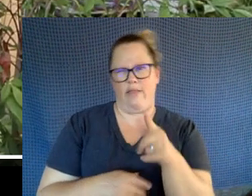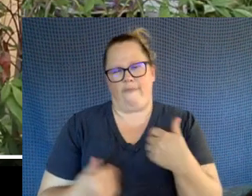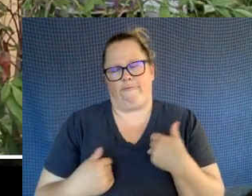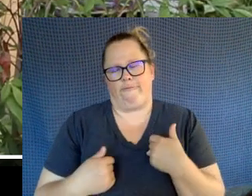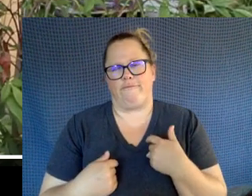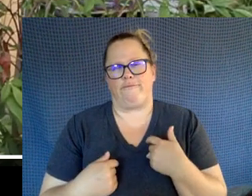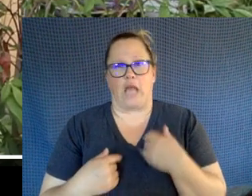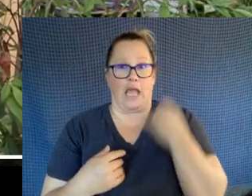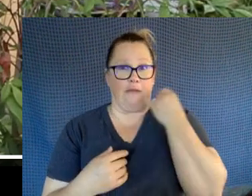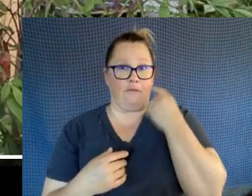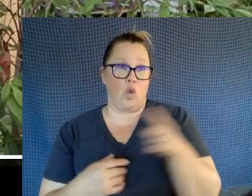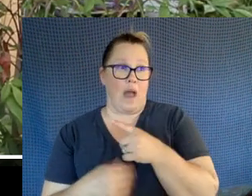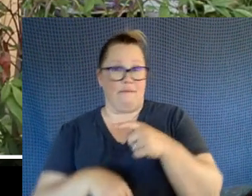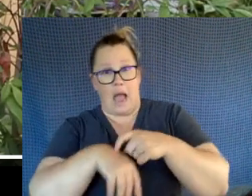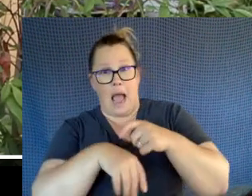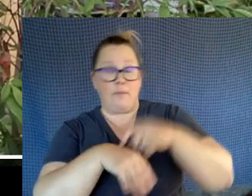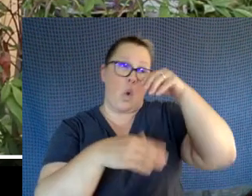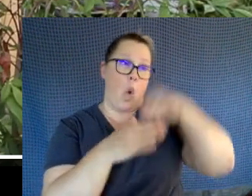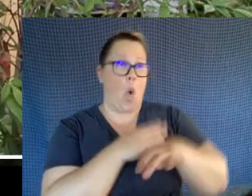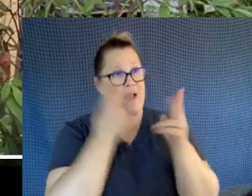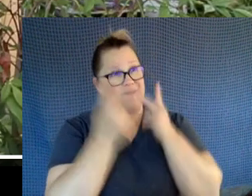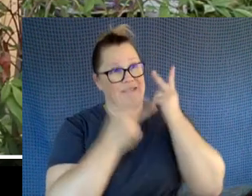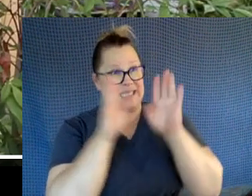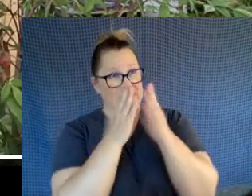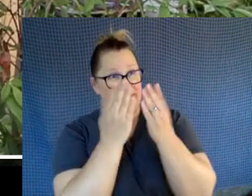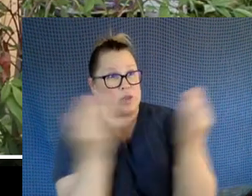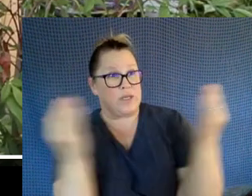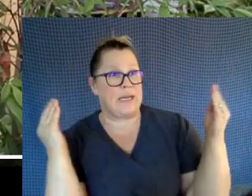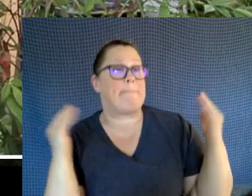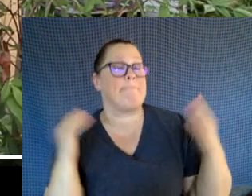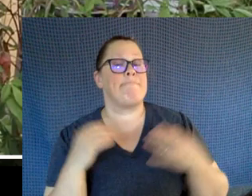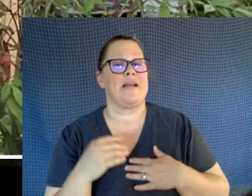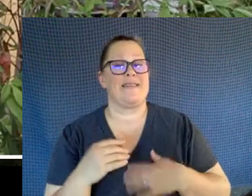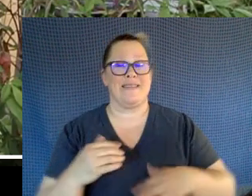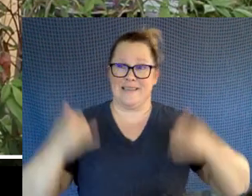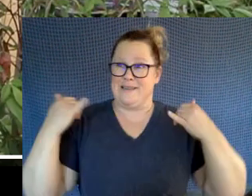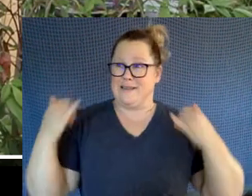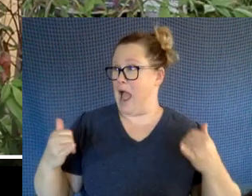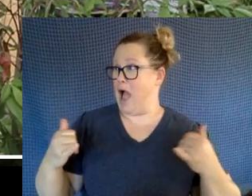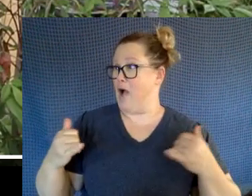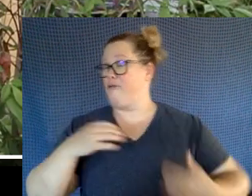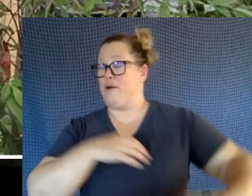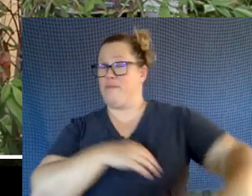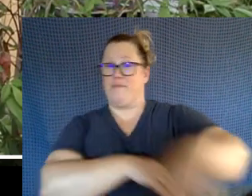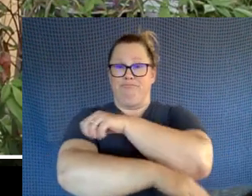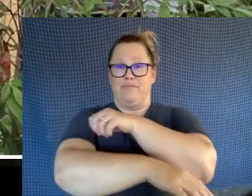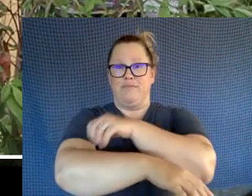Museum. So for now from the front lines and the front porch this is a so long